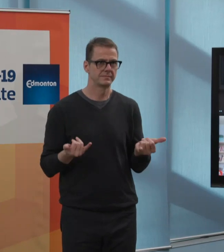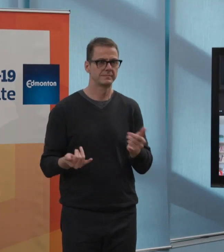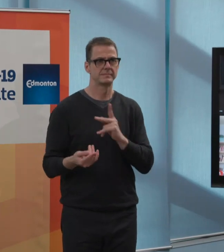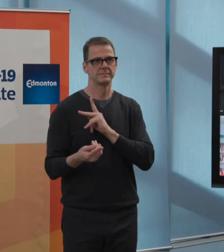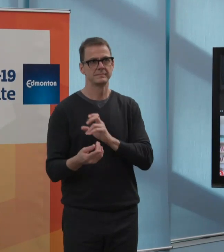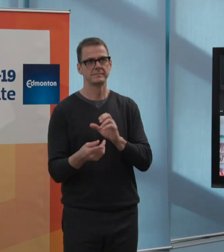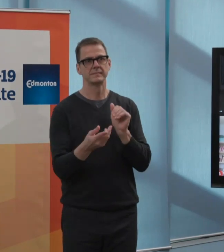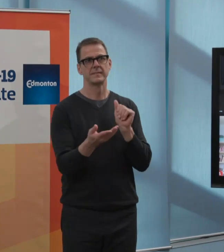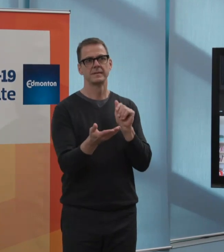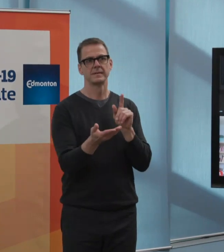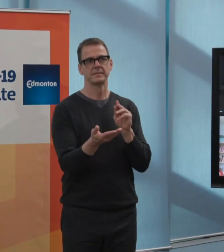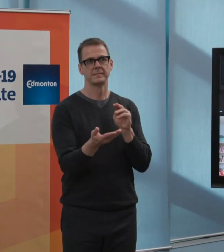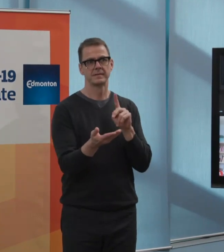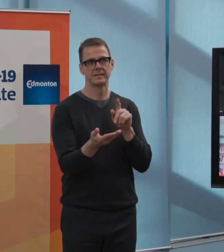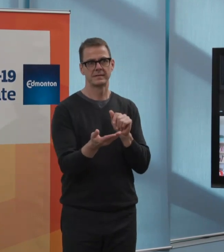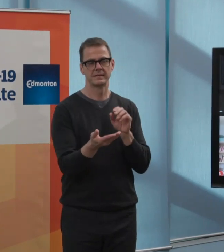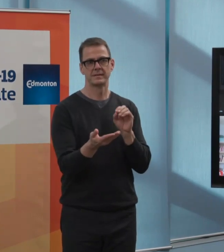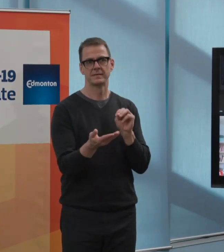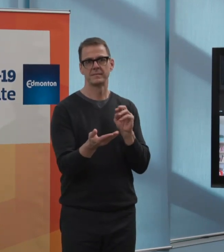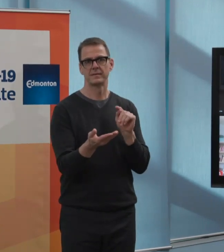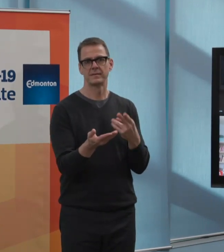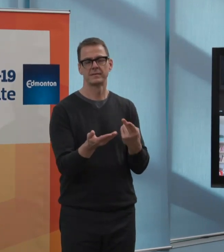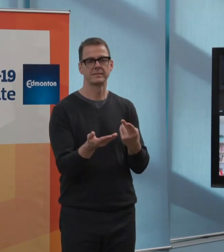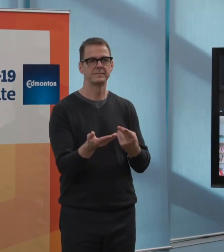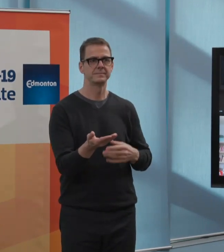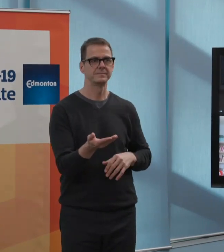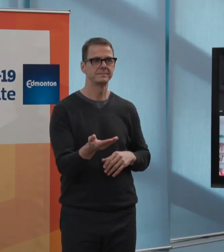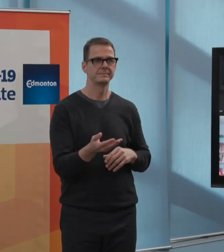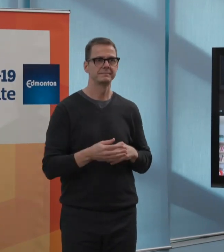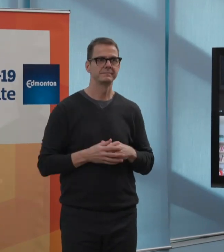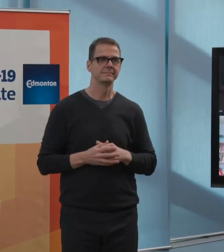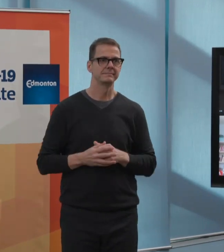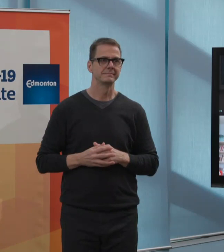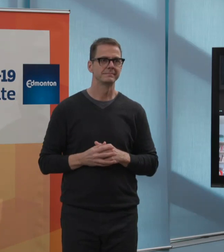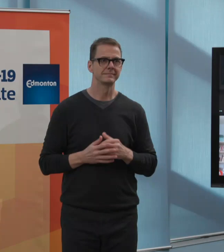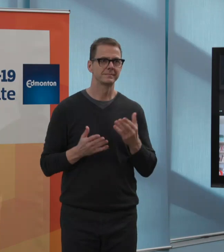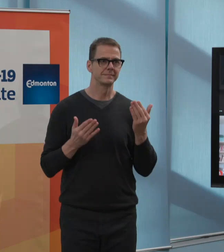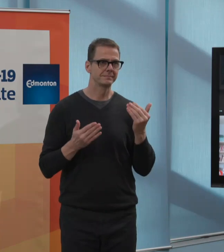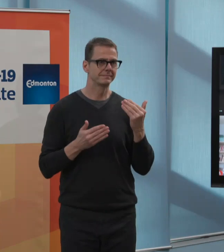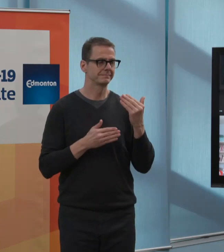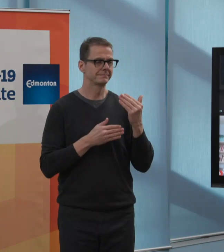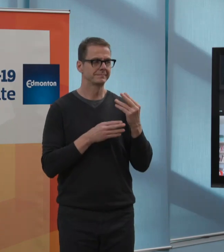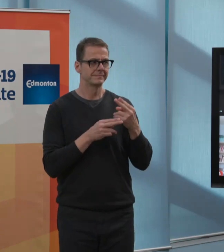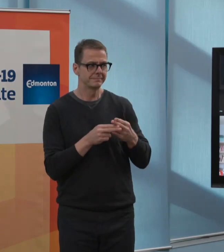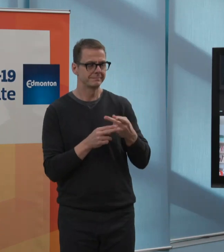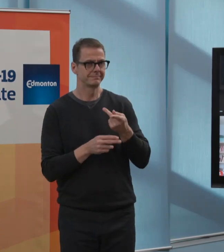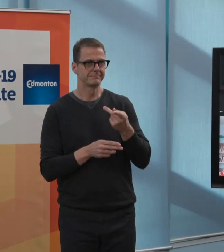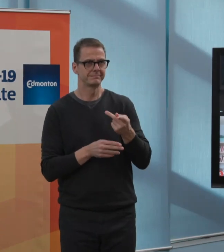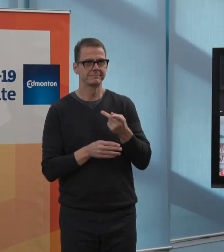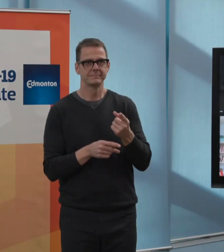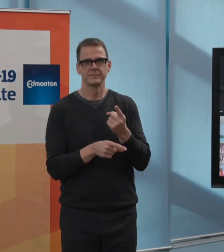hope I got that right apologies if I didn't I want to update you on an